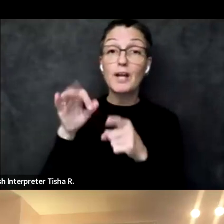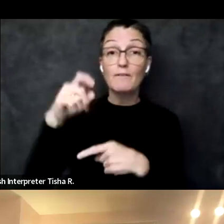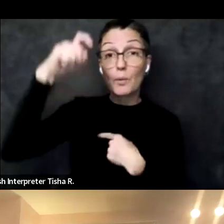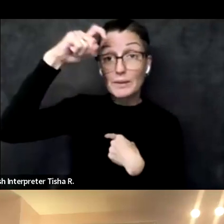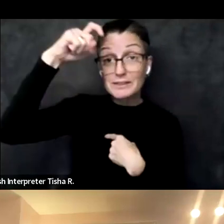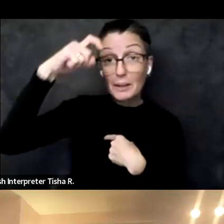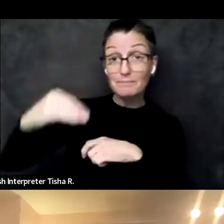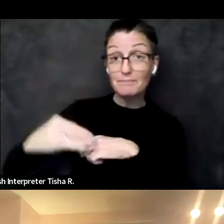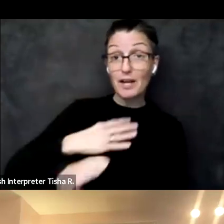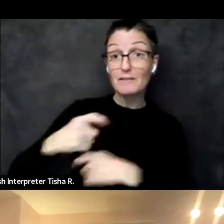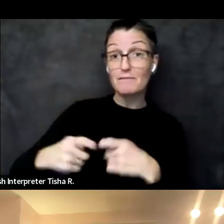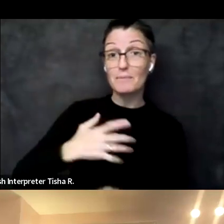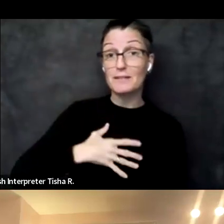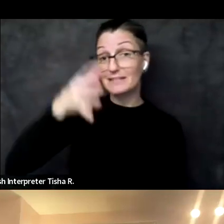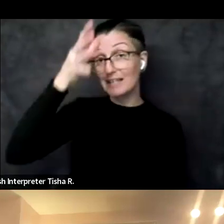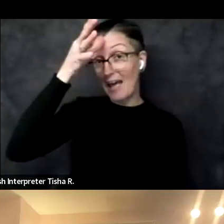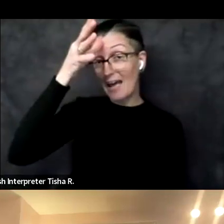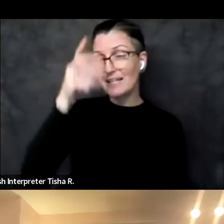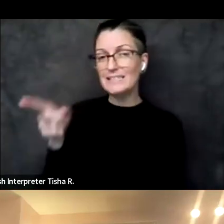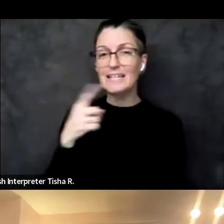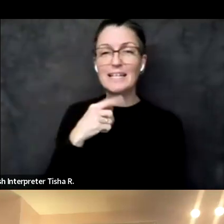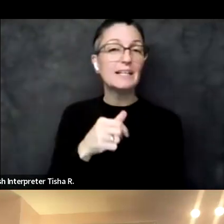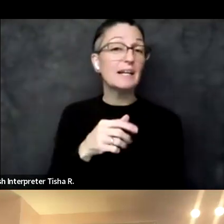have been to not let the perfect drive away the good.